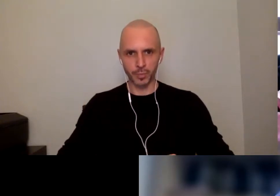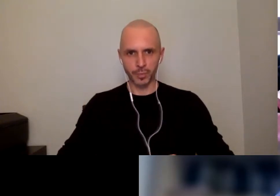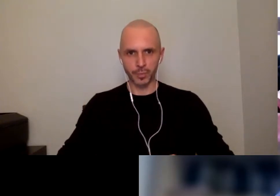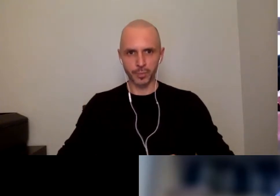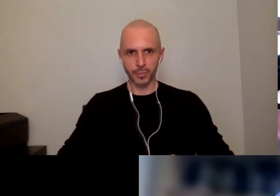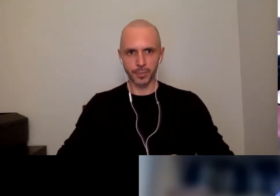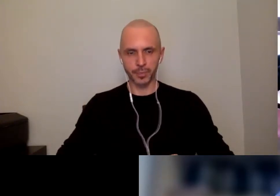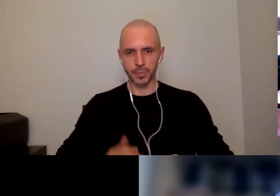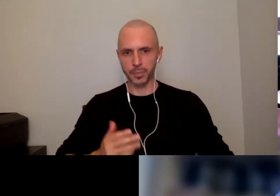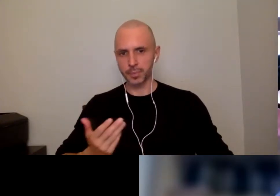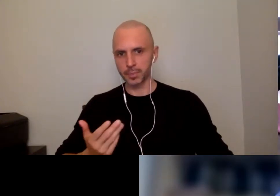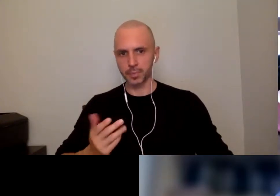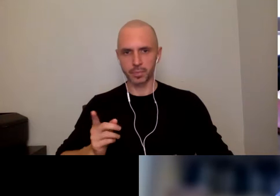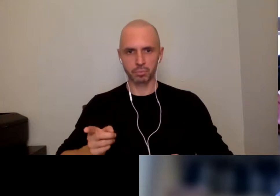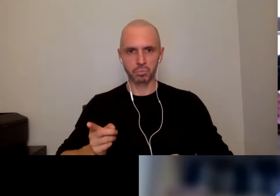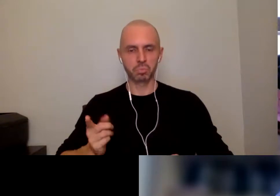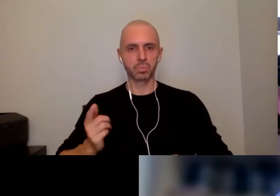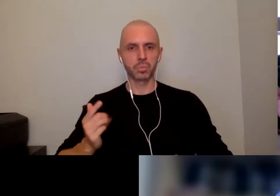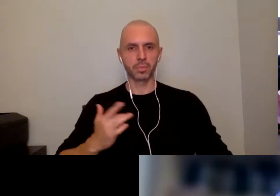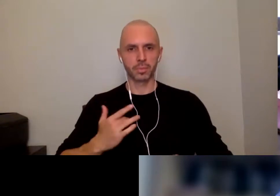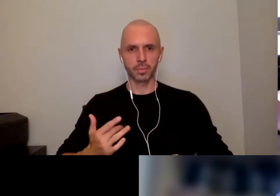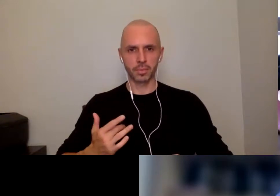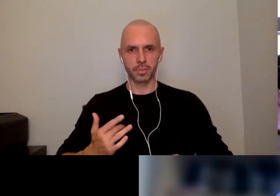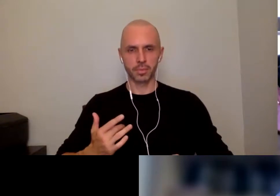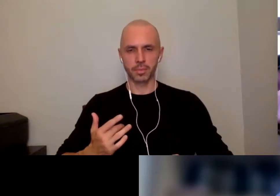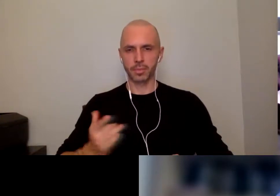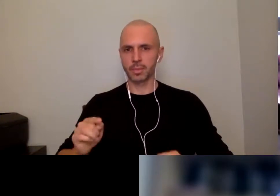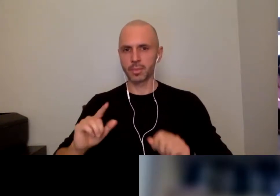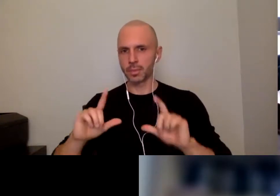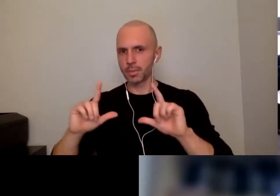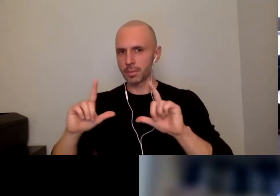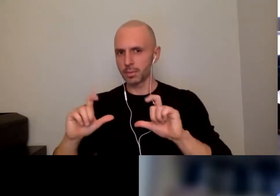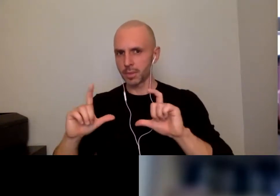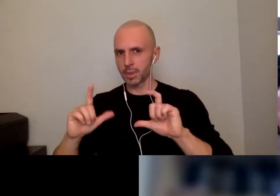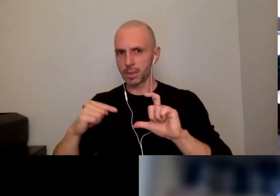that are i've made one that were you know you can do four by five , six feet it all depends on